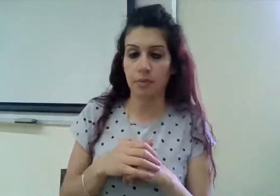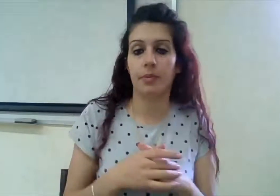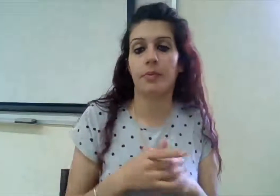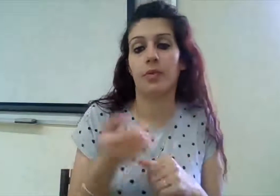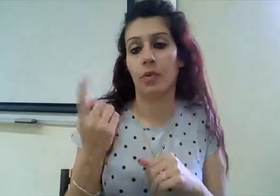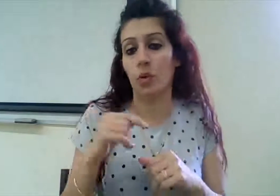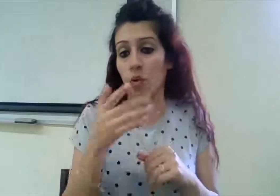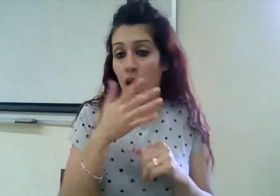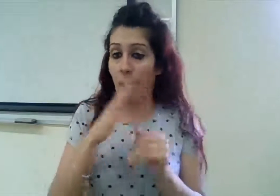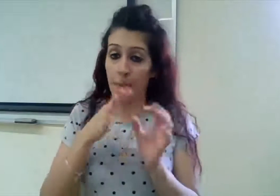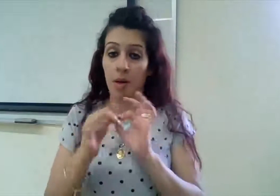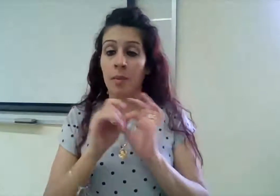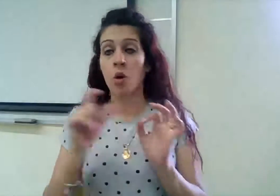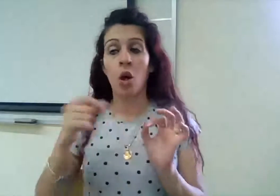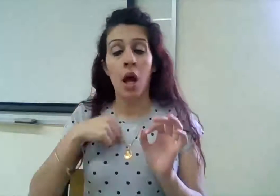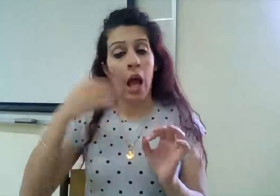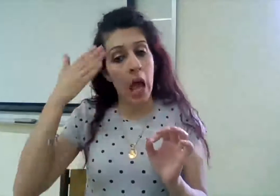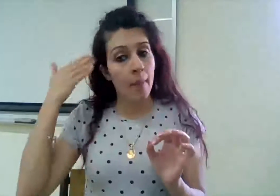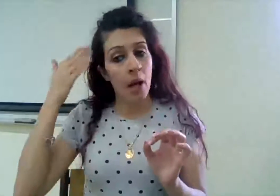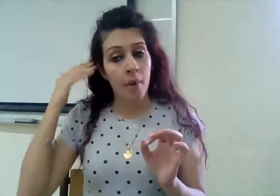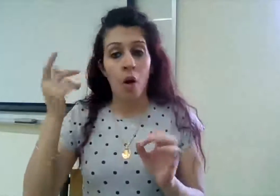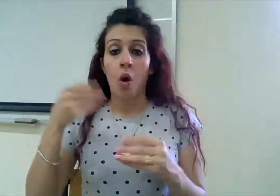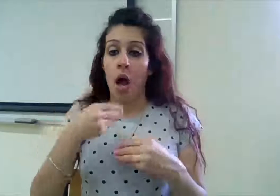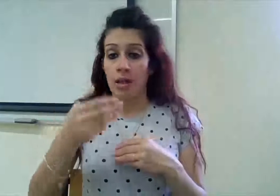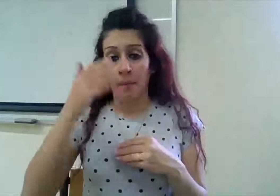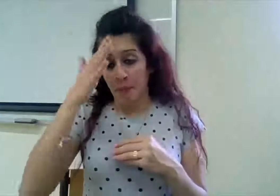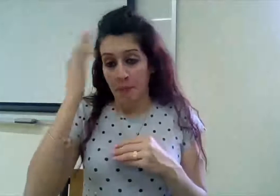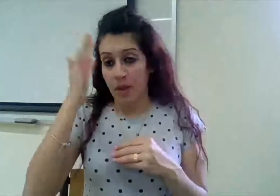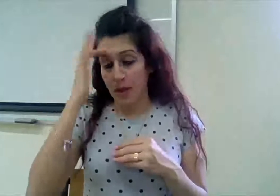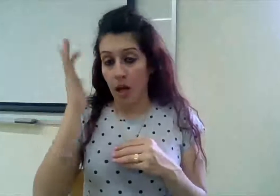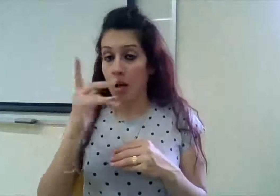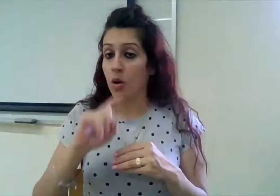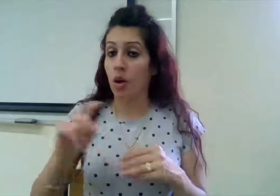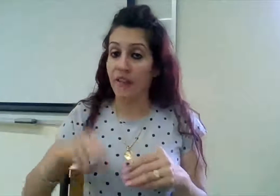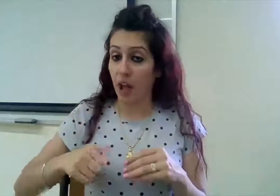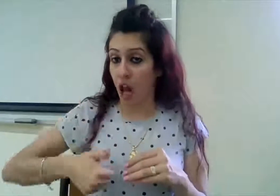on top of that we don't collect within the platform the type of information